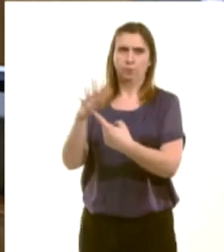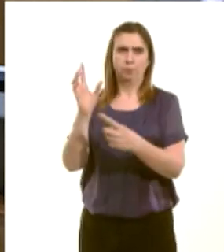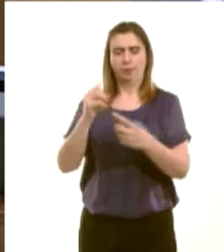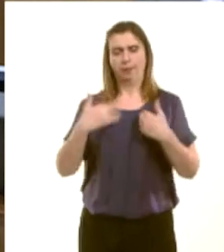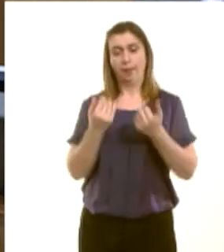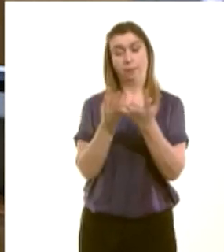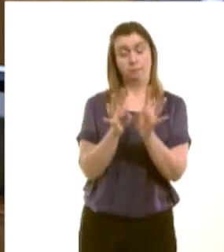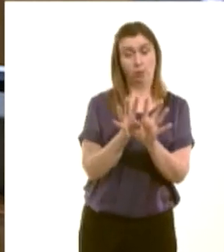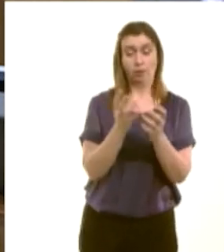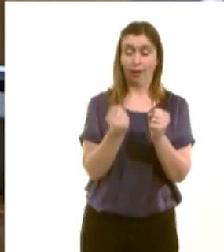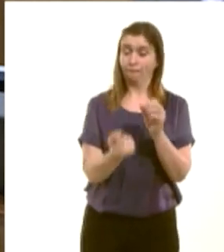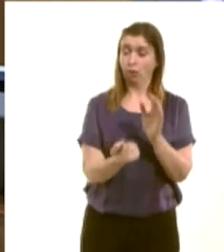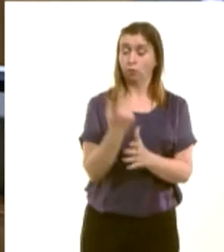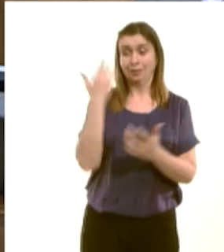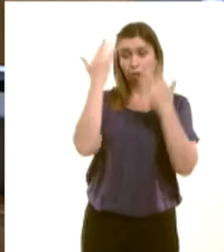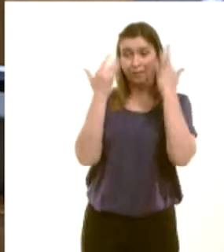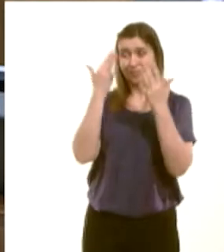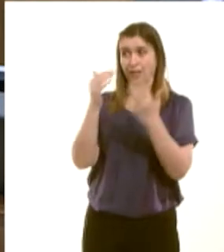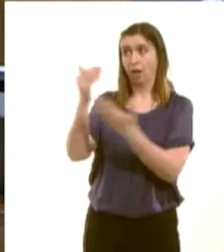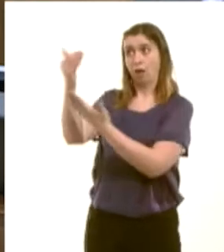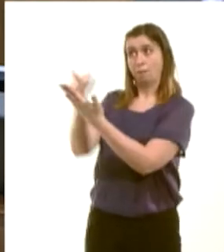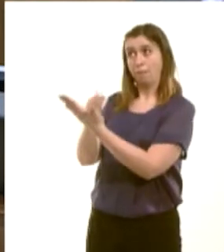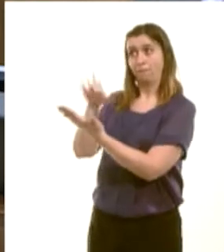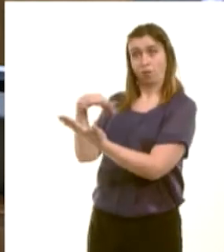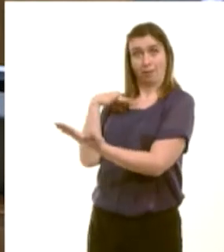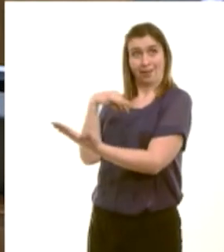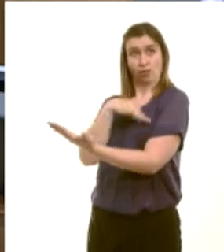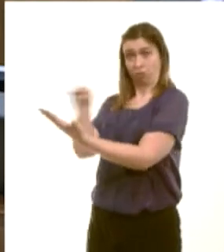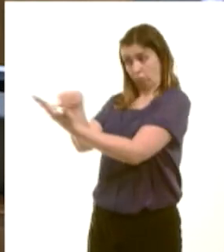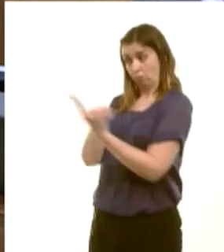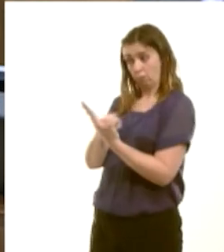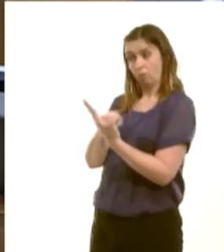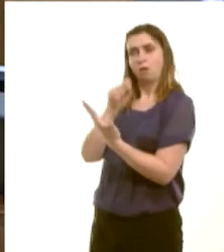opportunity to consider that paper, and they have indicated they will do that and postpone